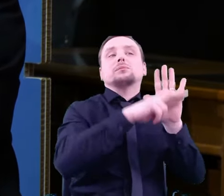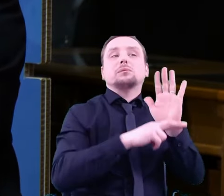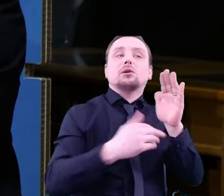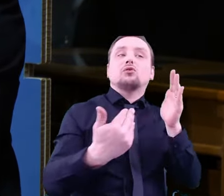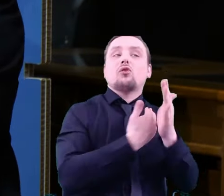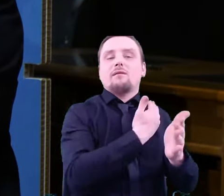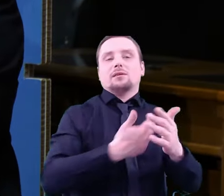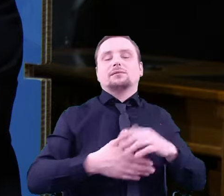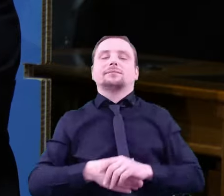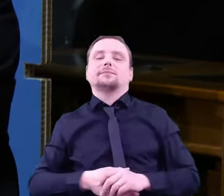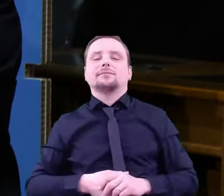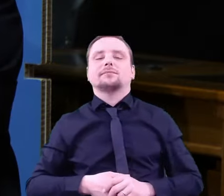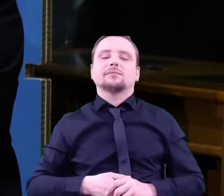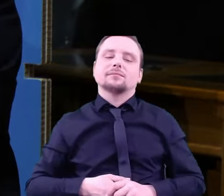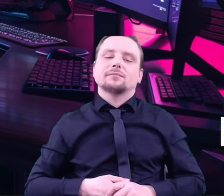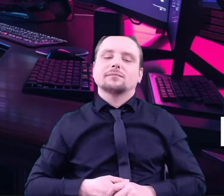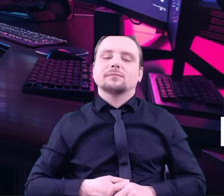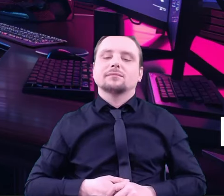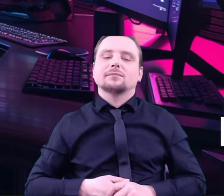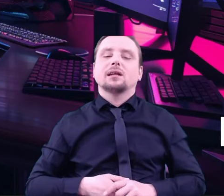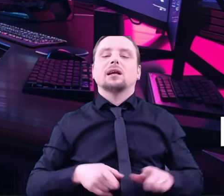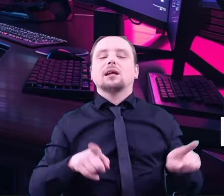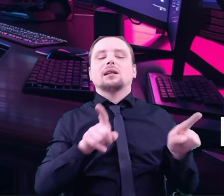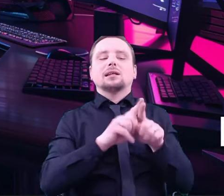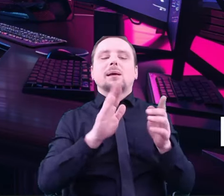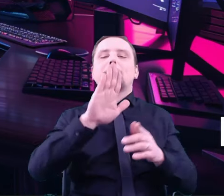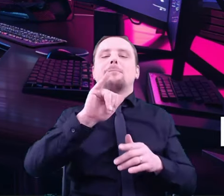Another issue is the phenomenon of so-called "deepfakes," which I am sure you are familiar with.